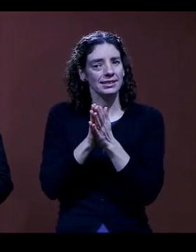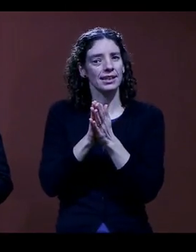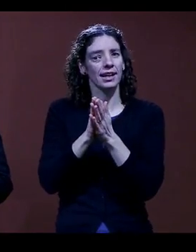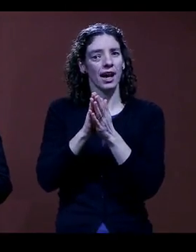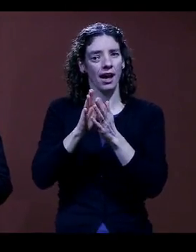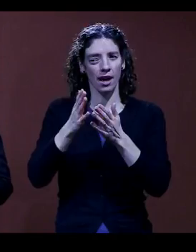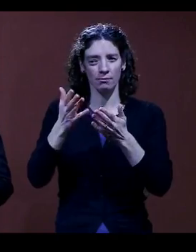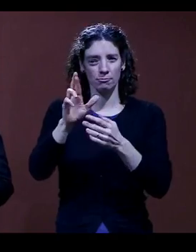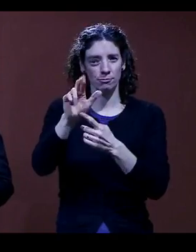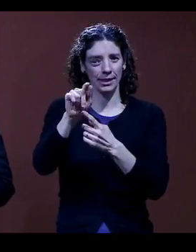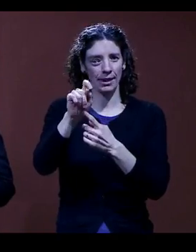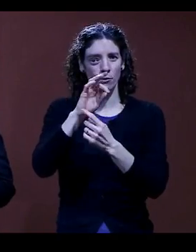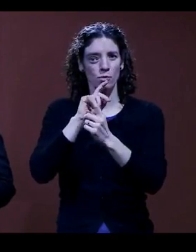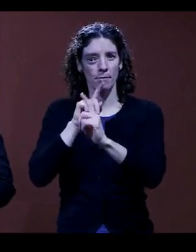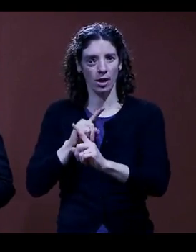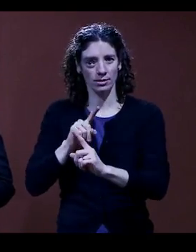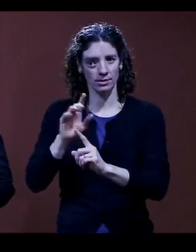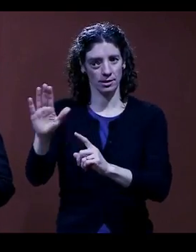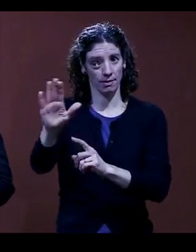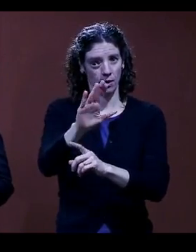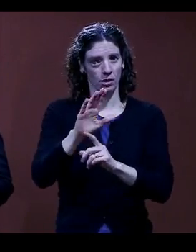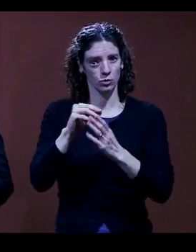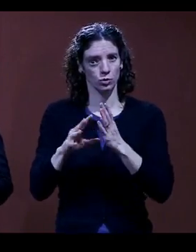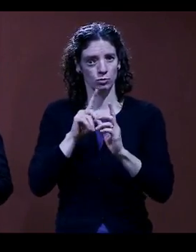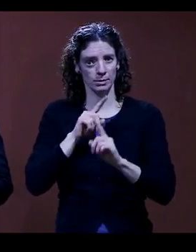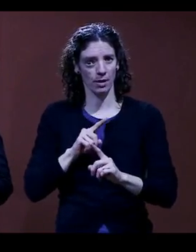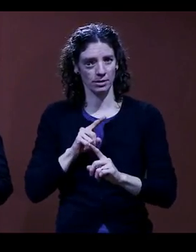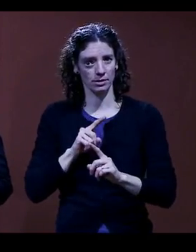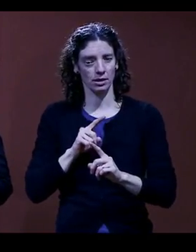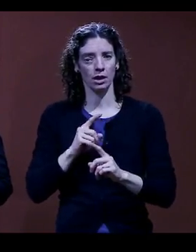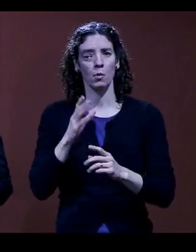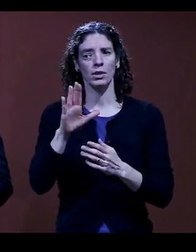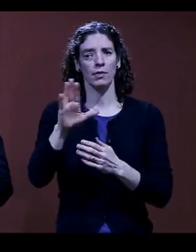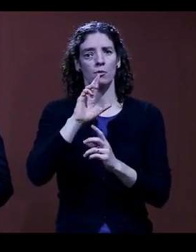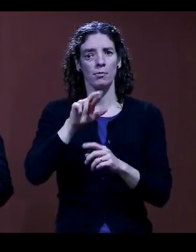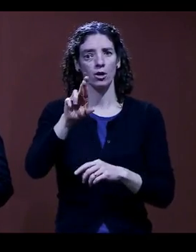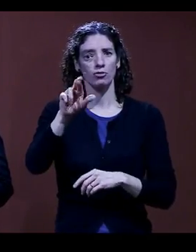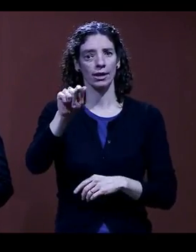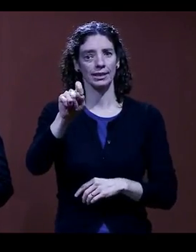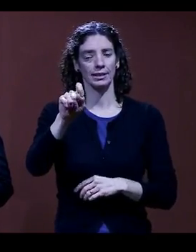These are key pieces in data collection. Response rate is just one measure of the quality